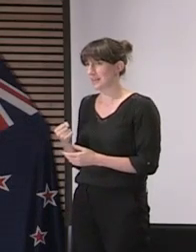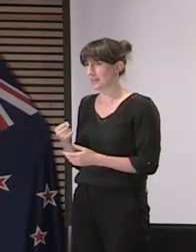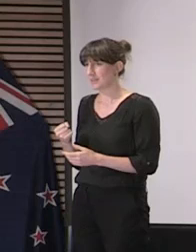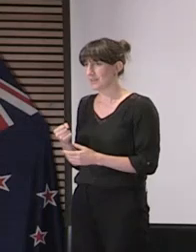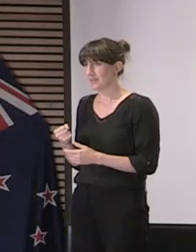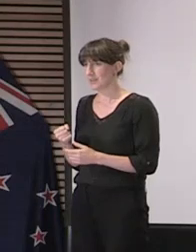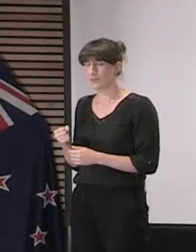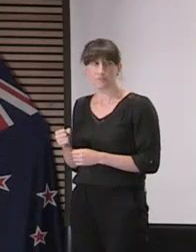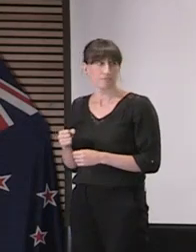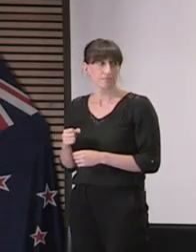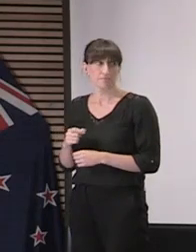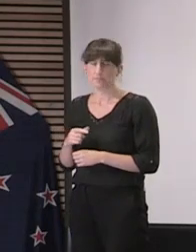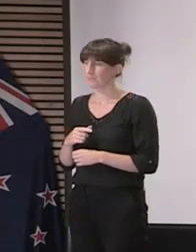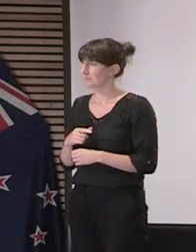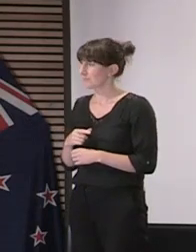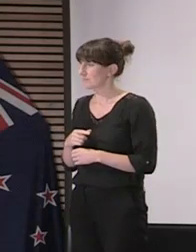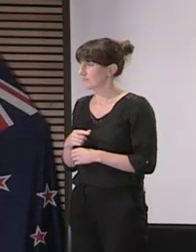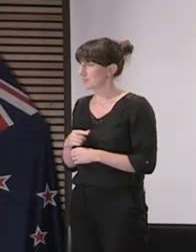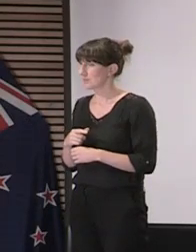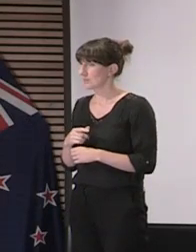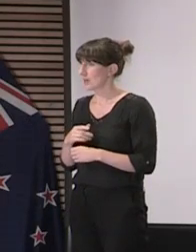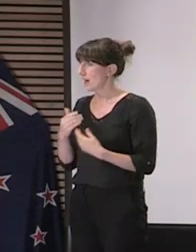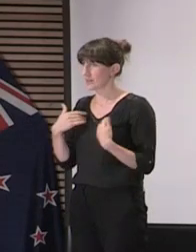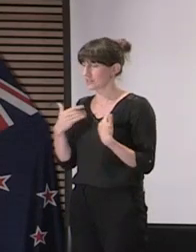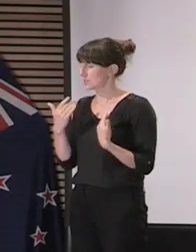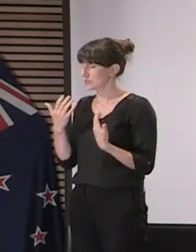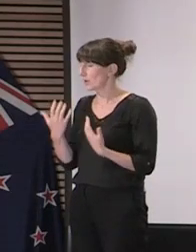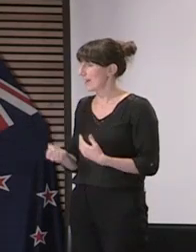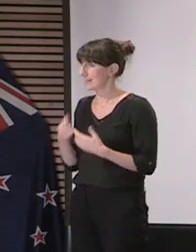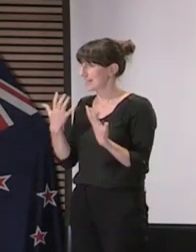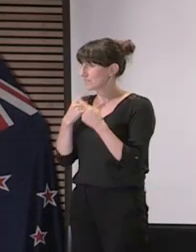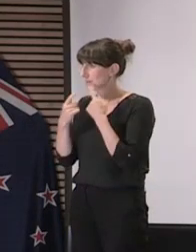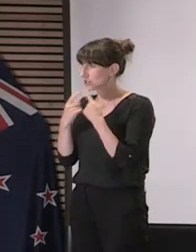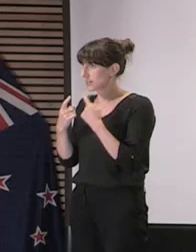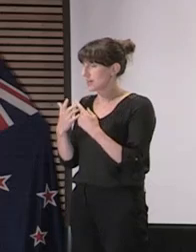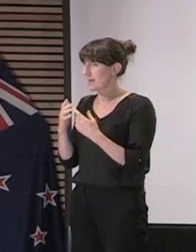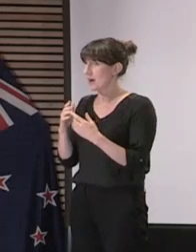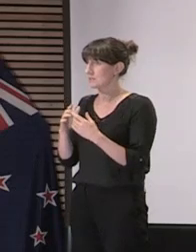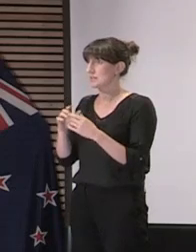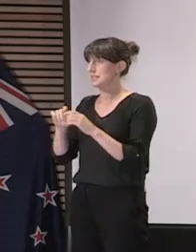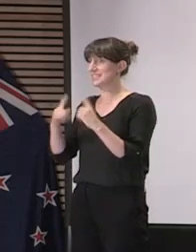How many such people are you assisting? I don't have a complete breakdown of either